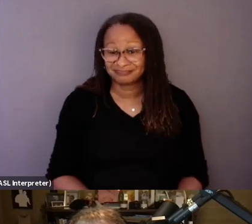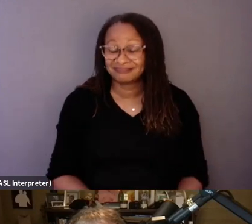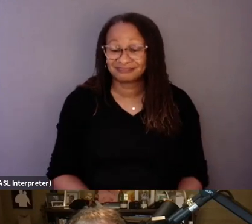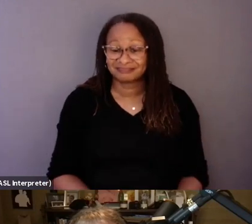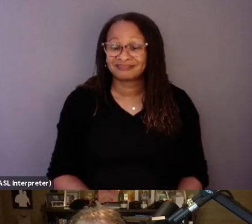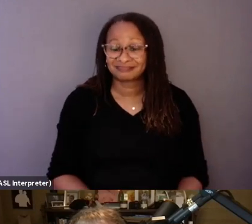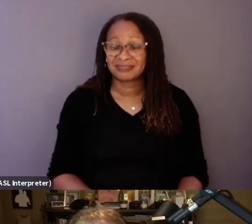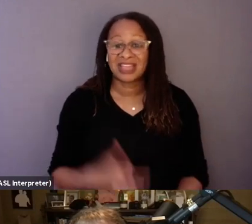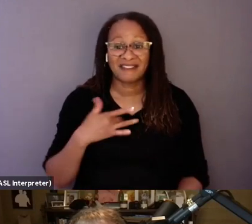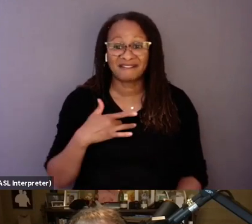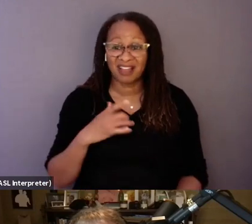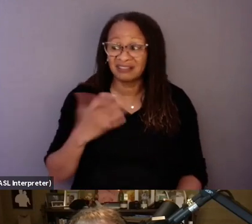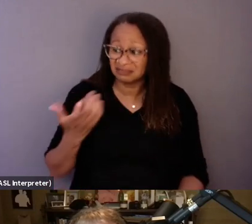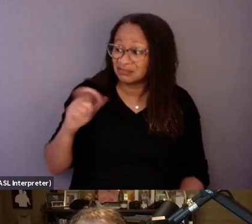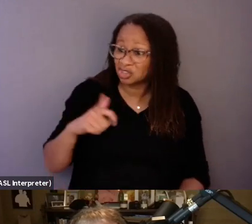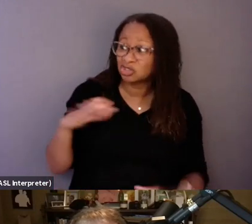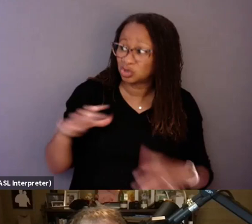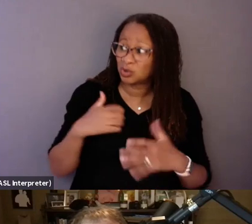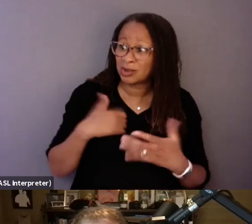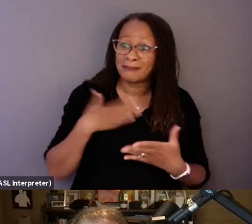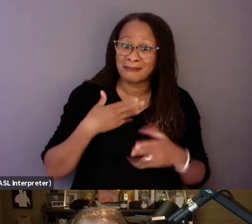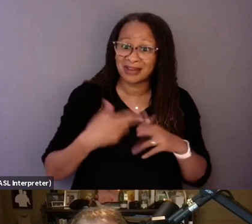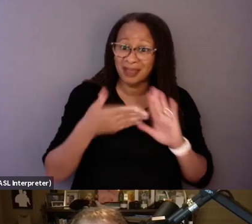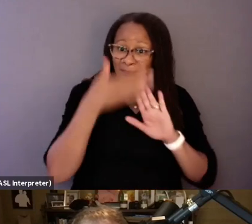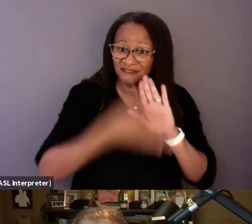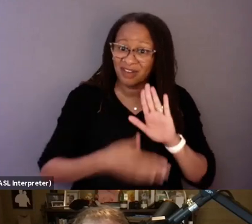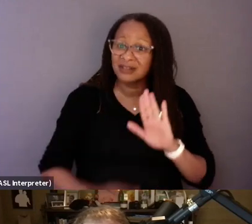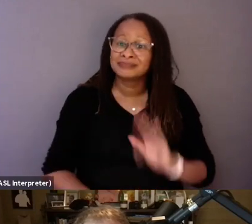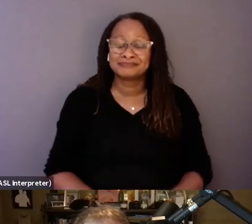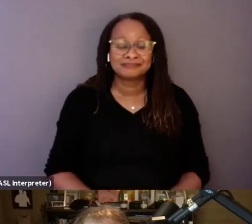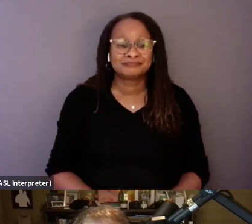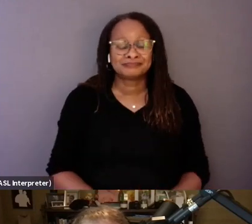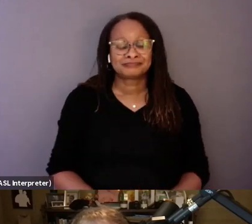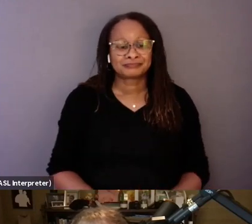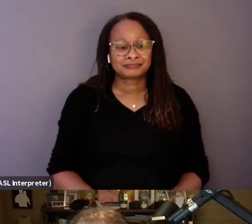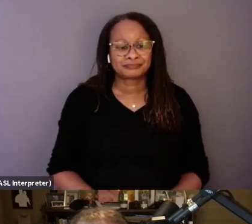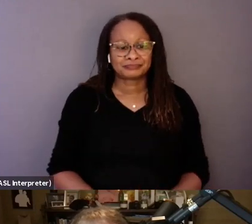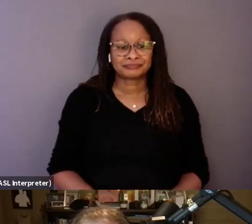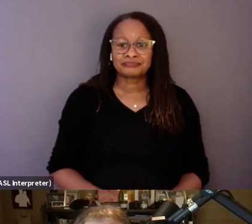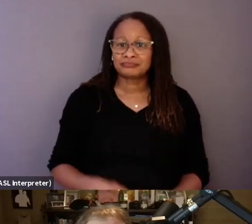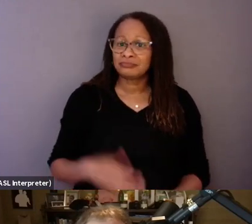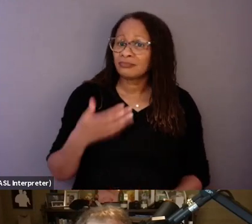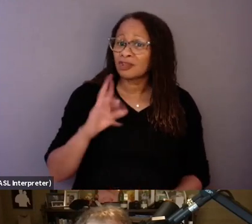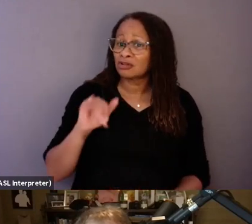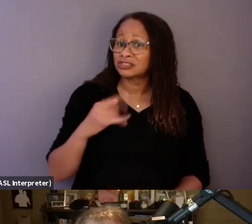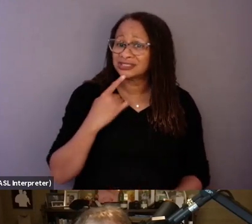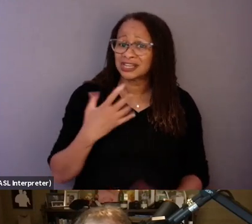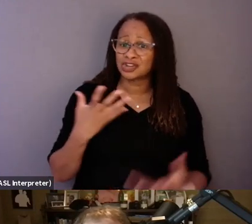But he felt entitled to be able to do what he wanted for a minute. Yeah. Yeah, and he also had... He had real aspirations. He wanted to grow as an actor,